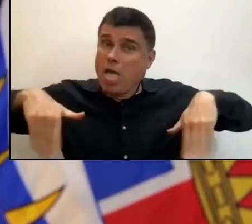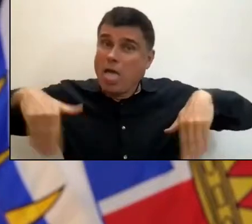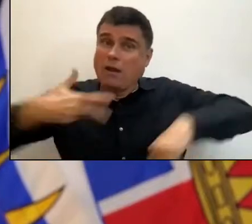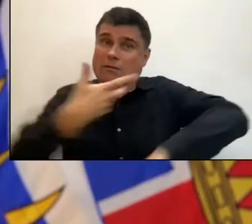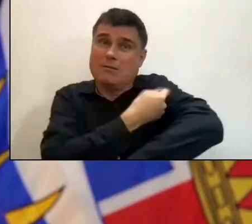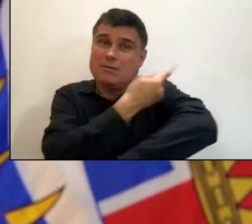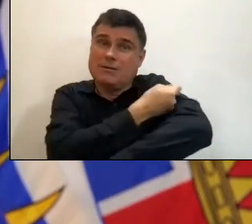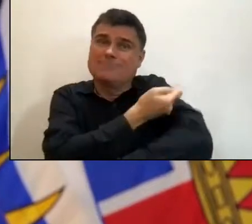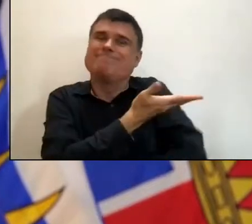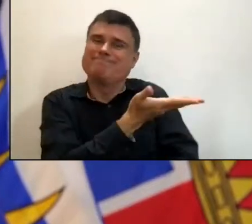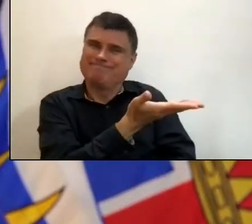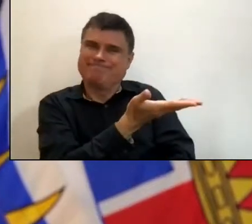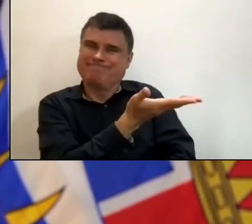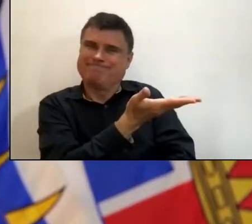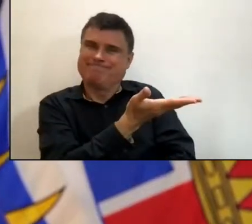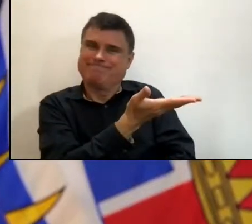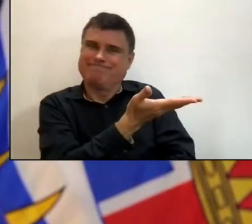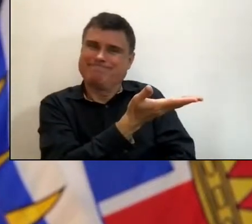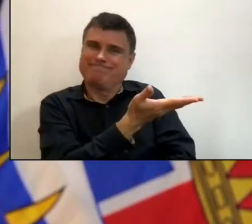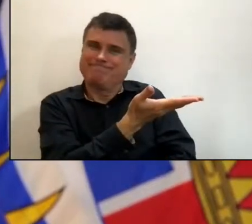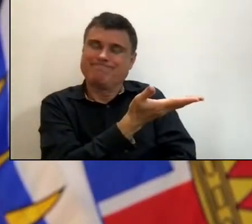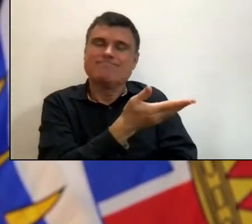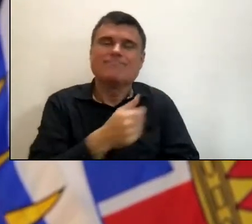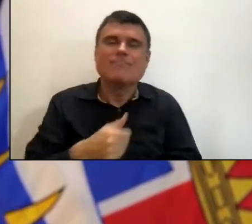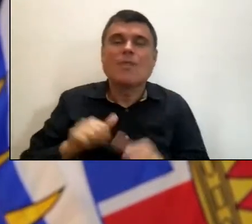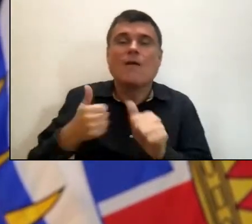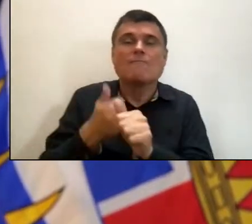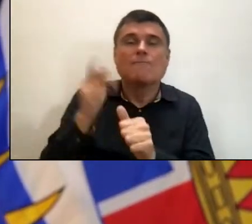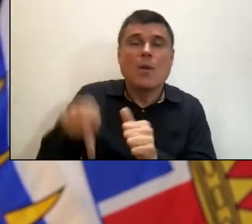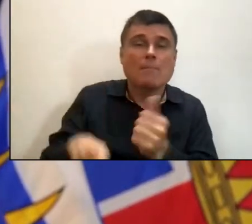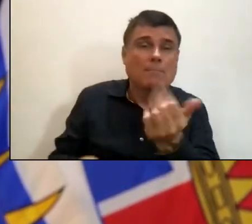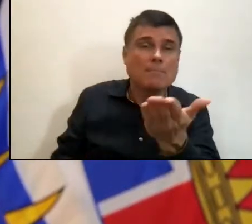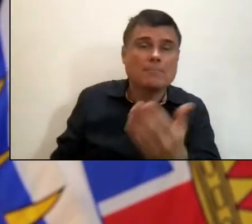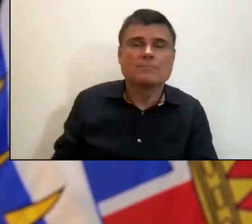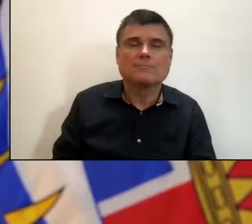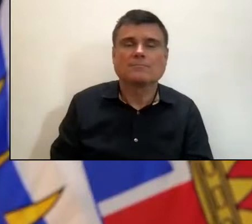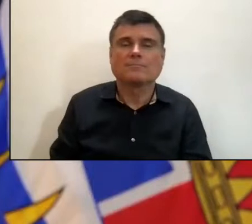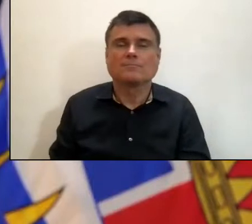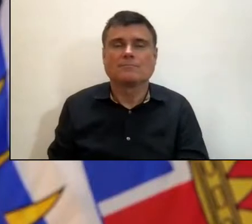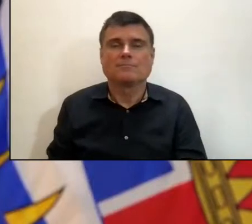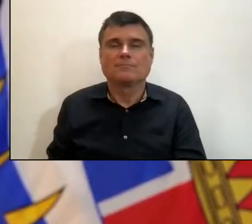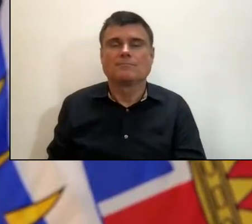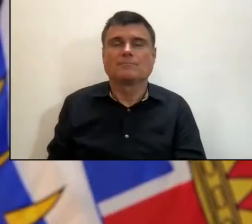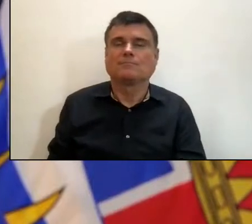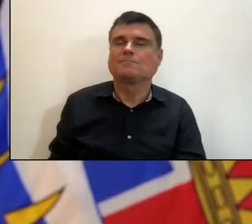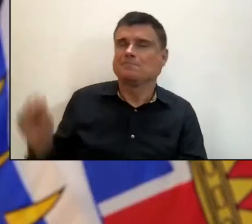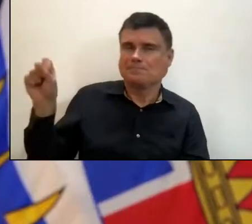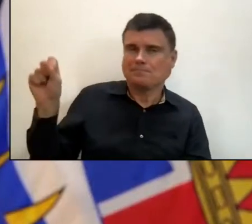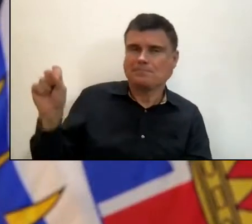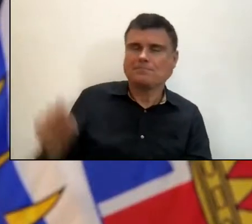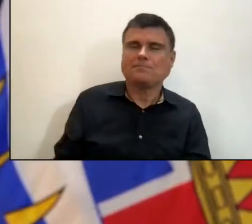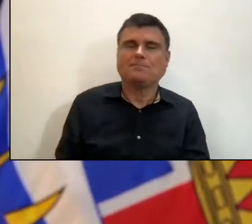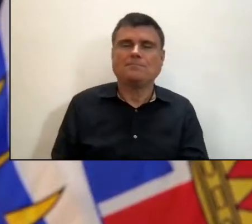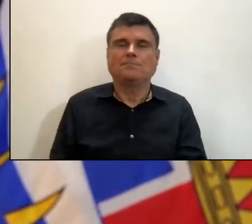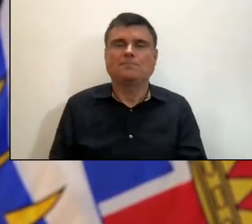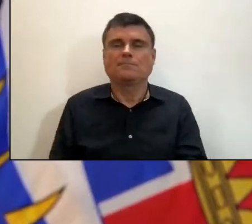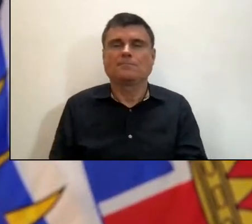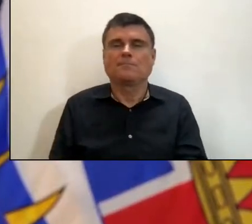I do. I wanted to ask you, you mentioned the hours long line up